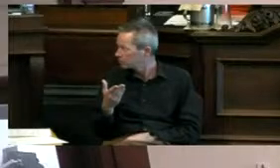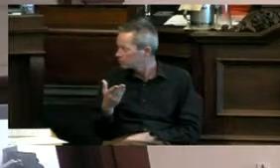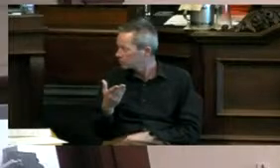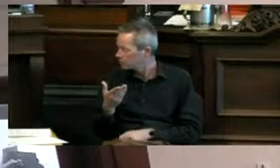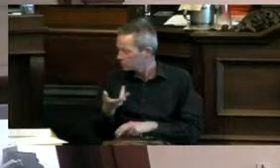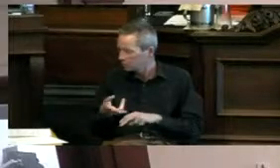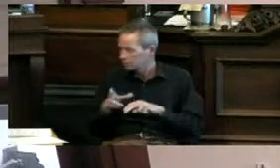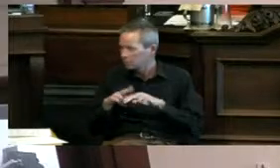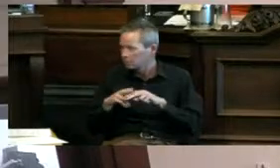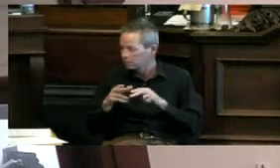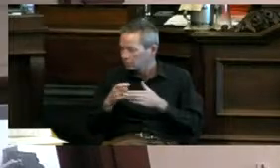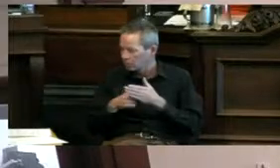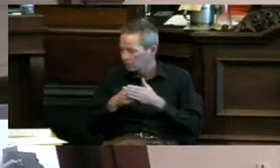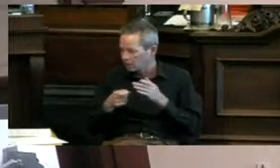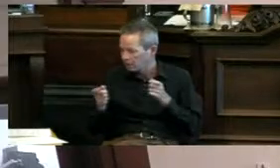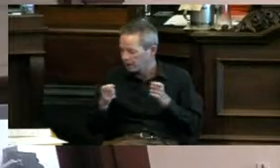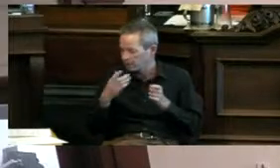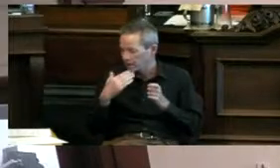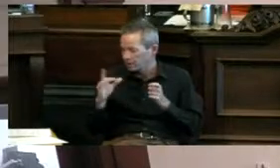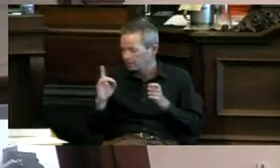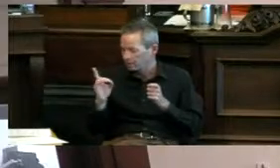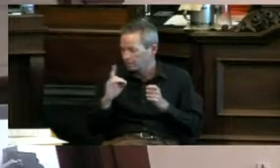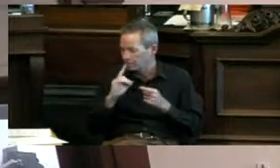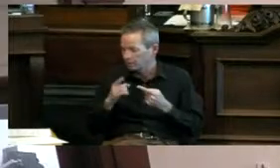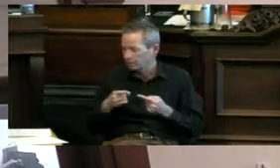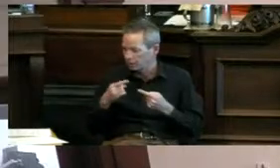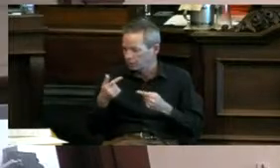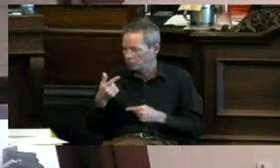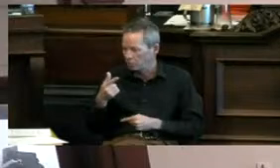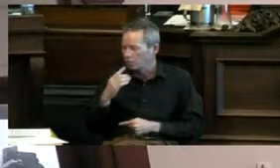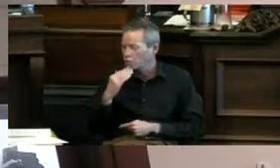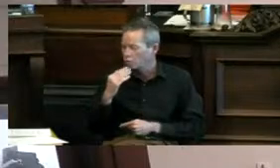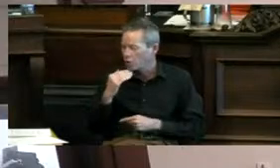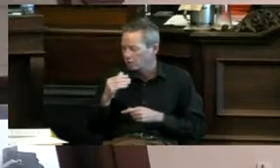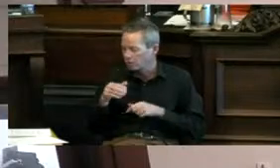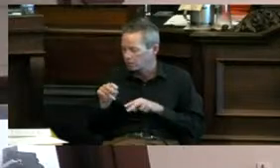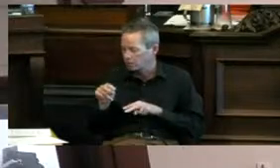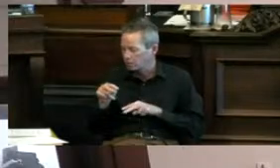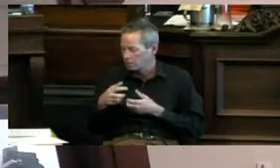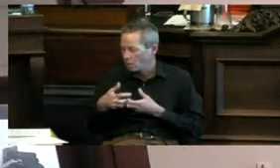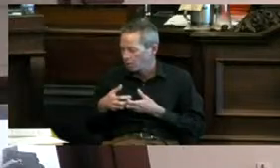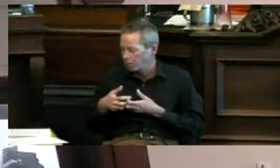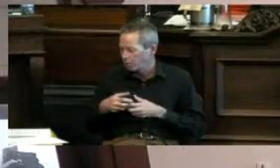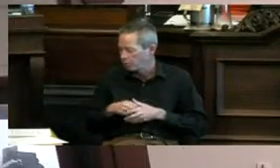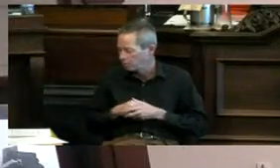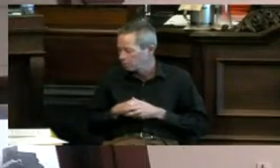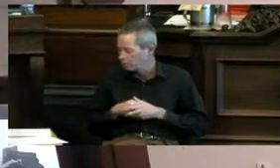things that has helped me, the greatest thing that helped me significantly in managing my